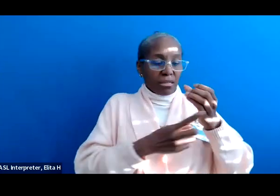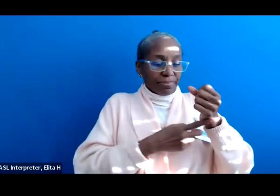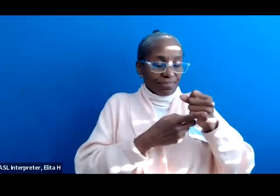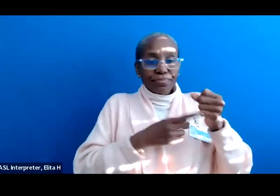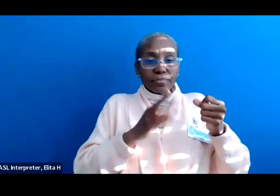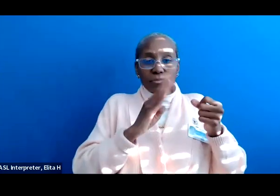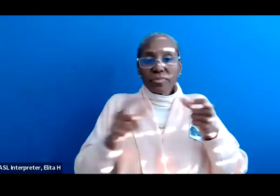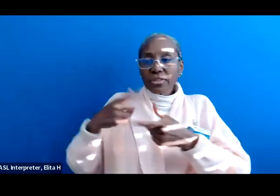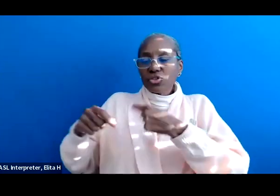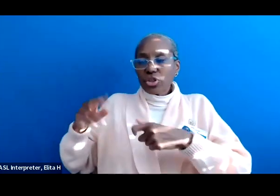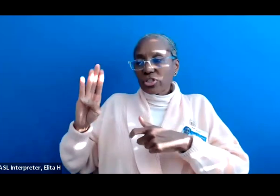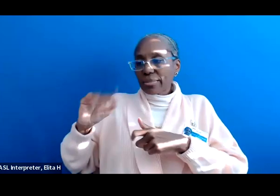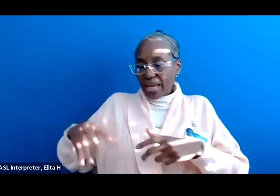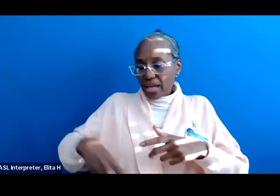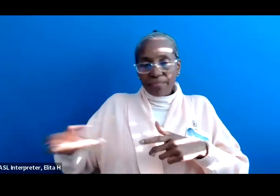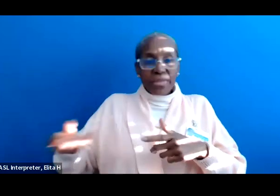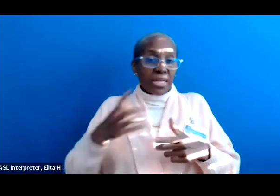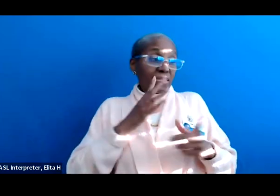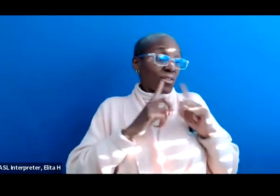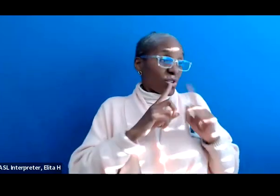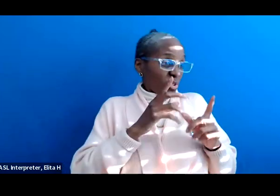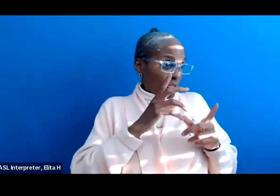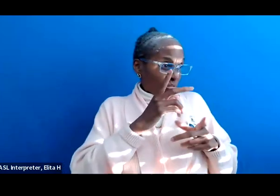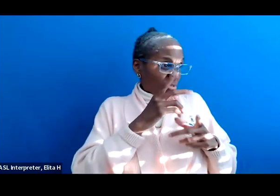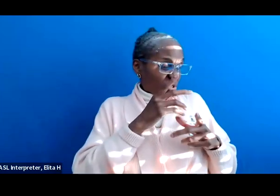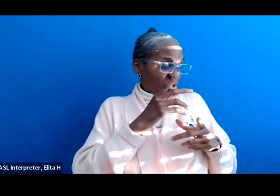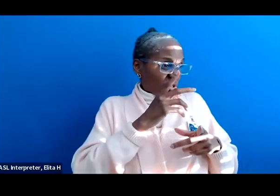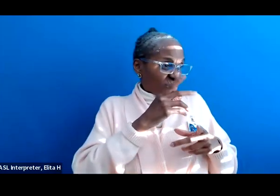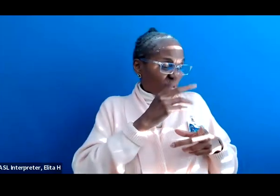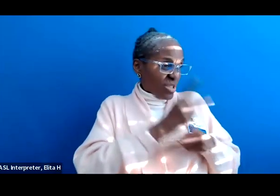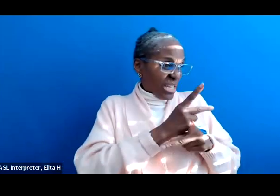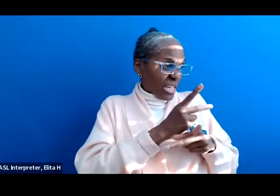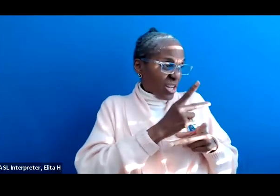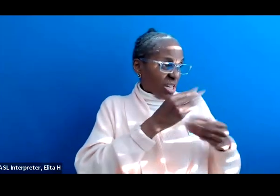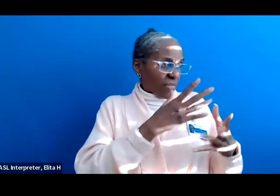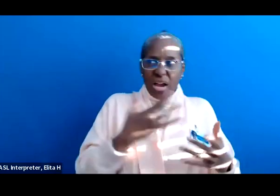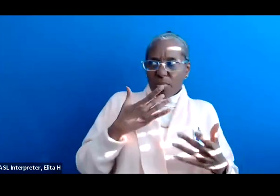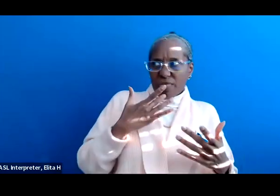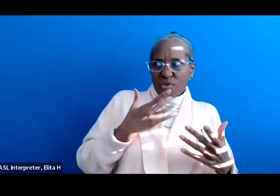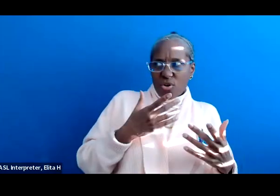they just change the bag.” Then I talked to the caregiver, and they say, “I'd rather do the bowel program than change the bag.”